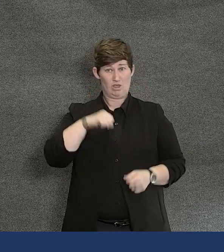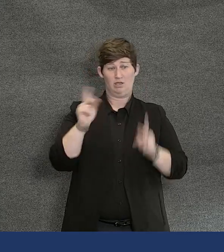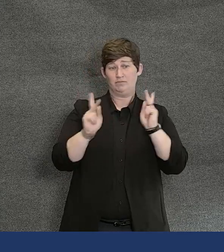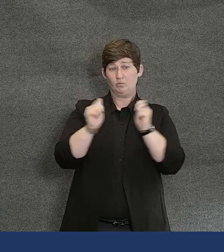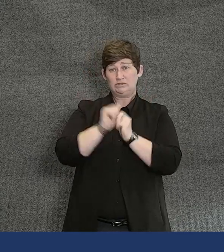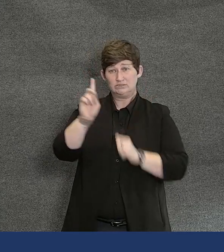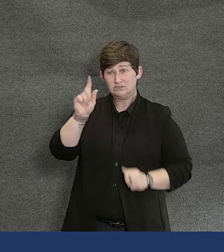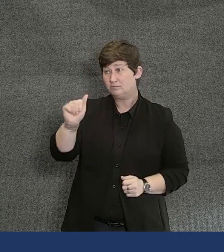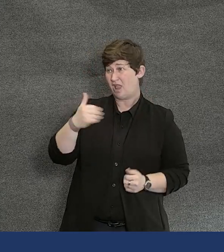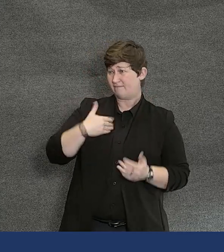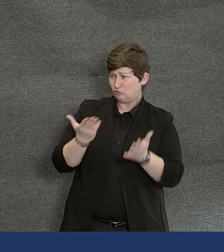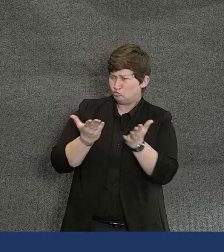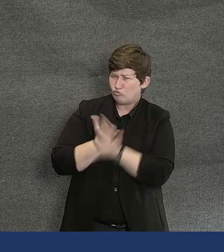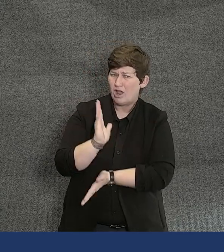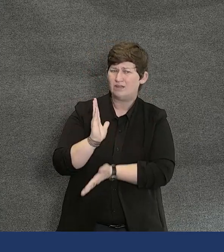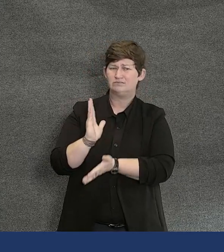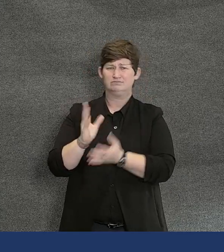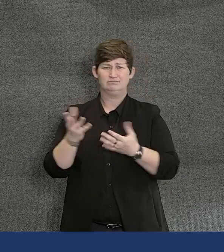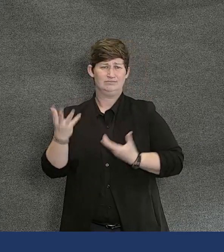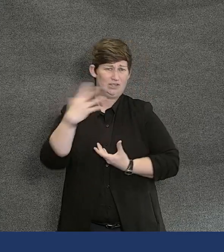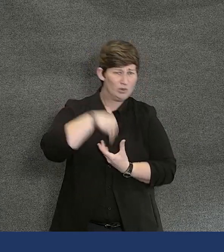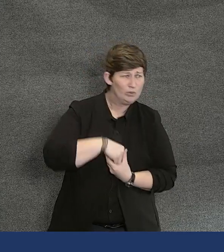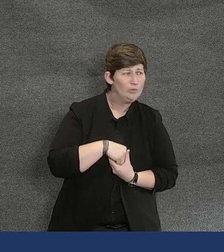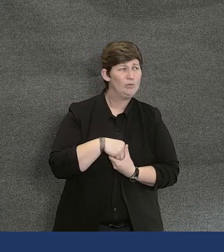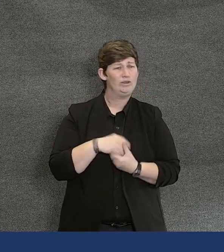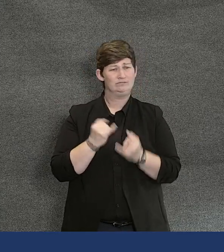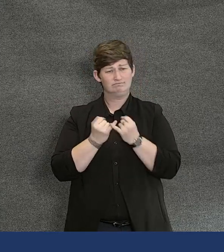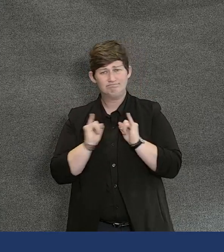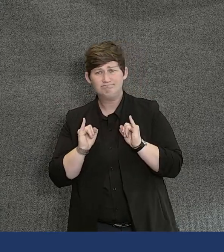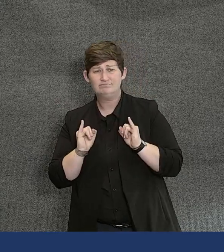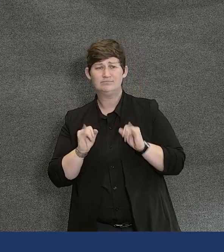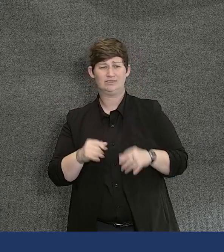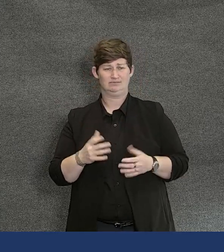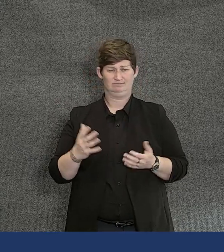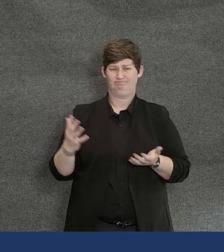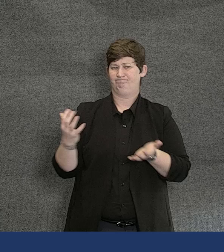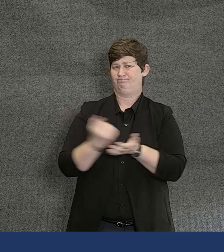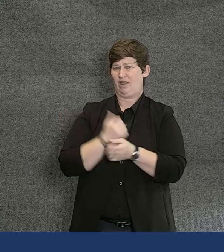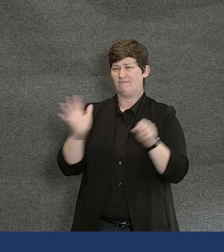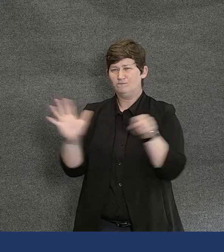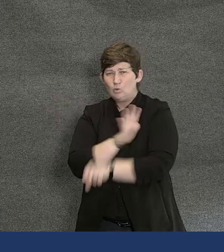are included, and can reach the full measure of their ability and happiness.